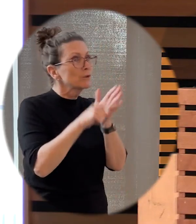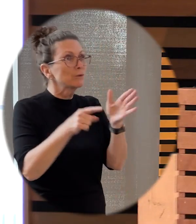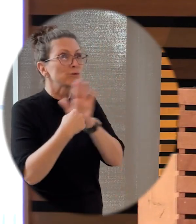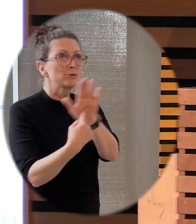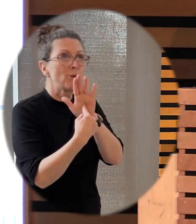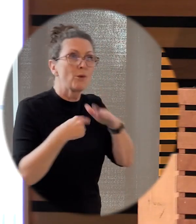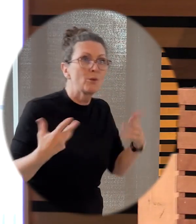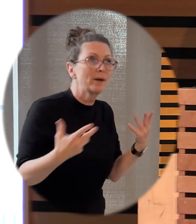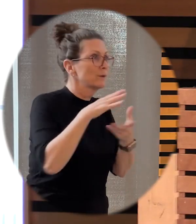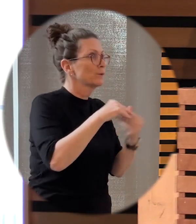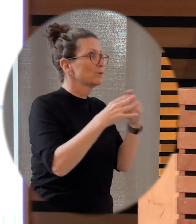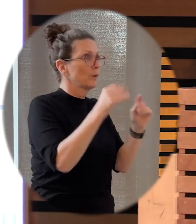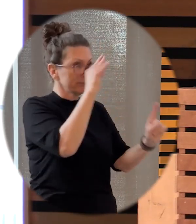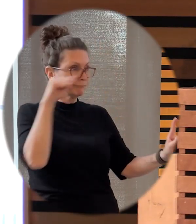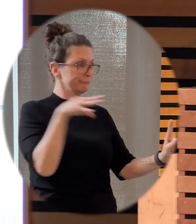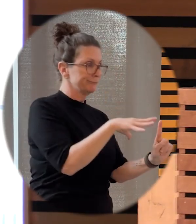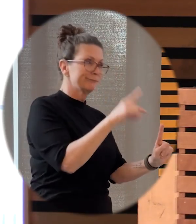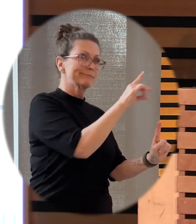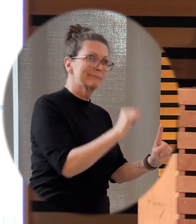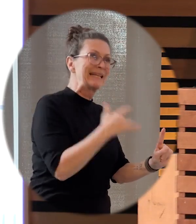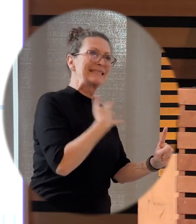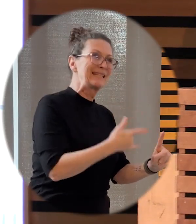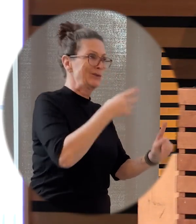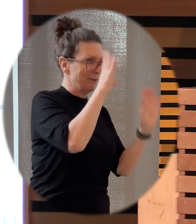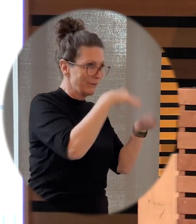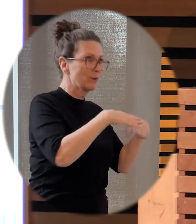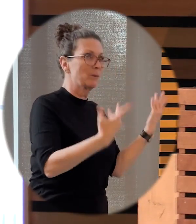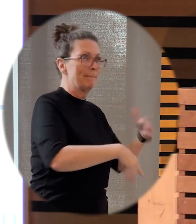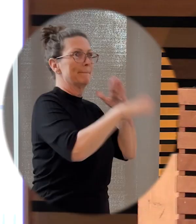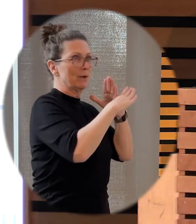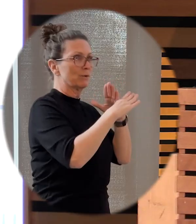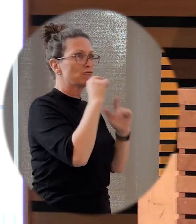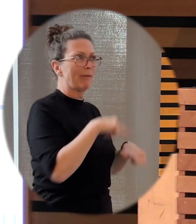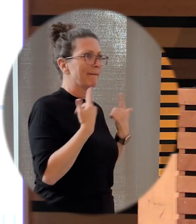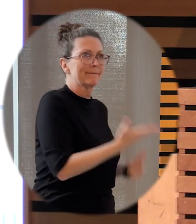featuring disabled characters solely focus on the barriers that these characters face.